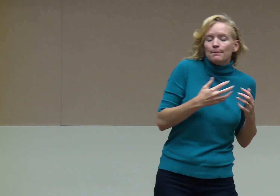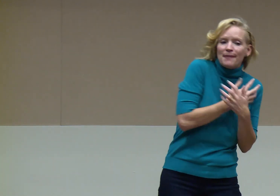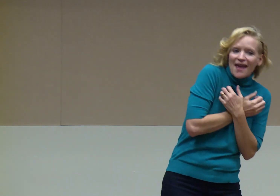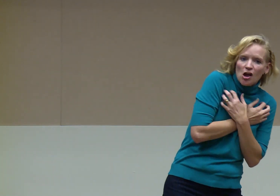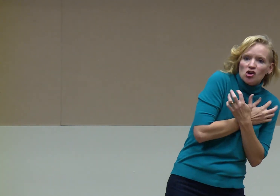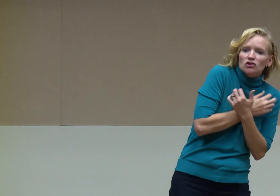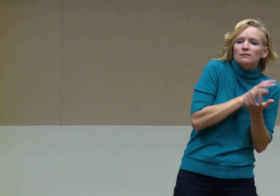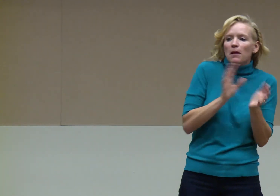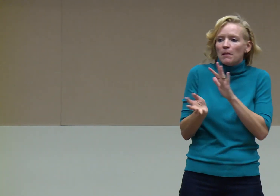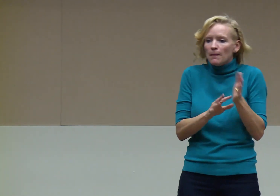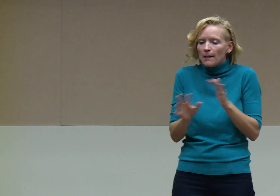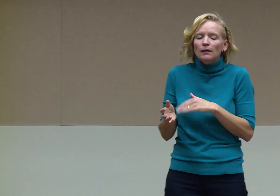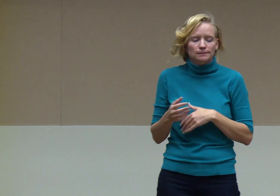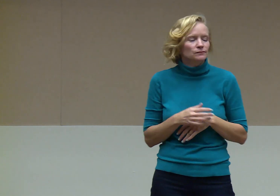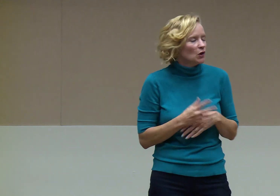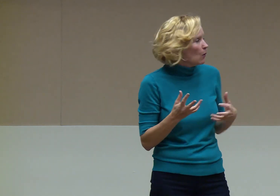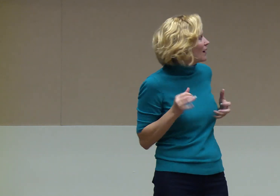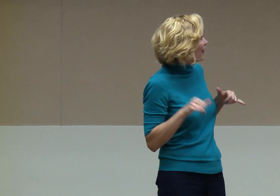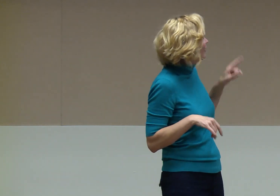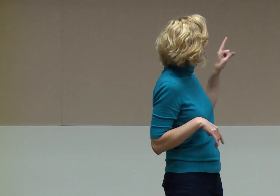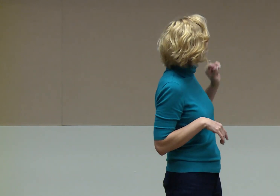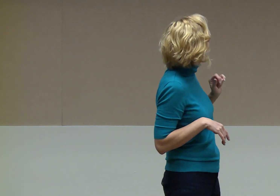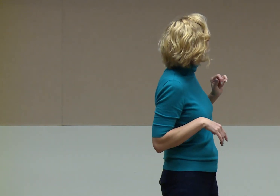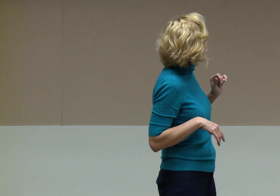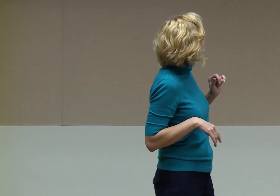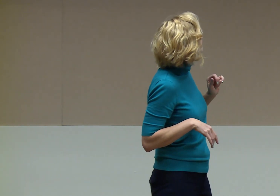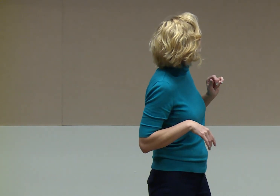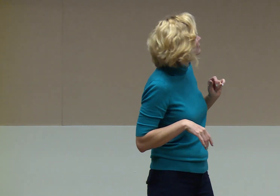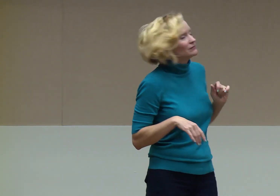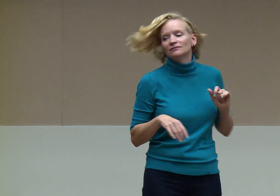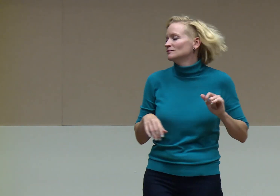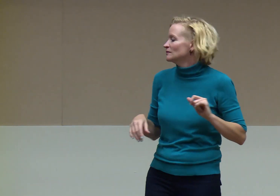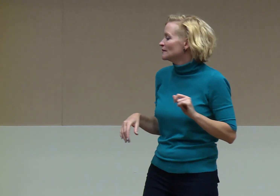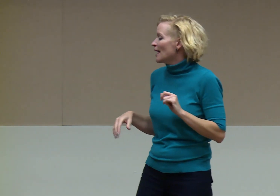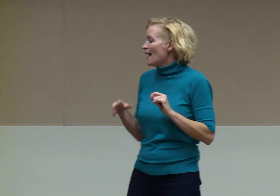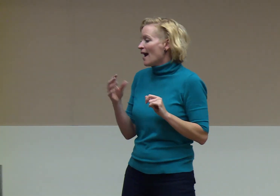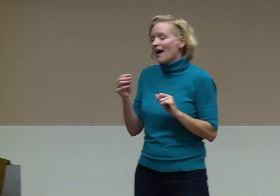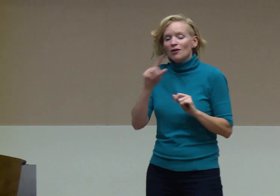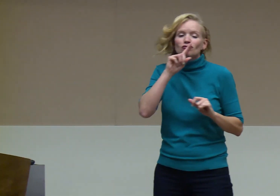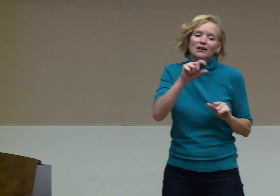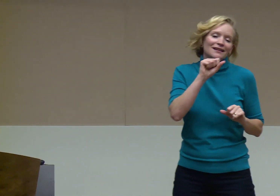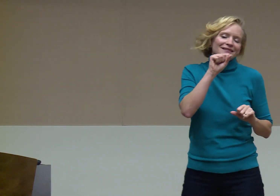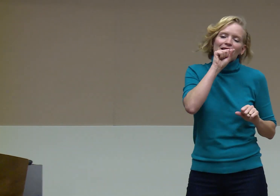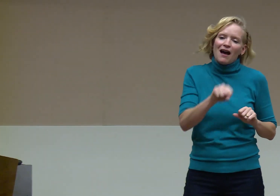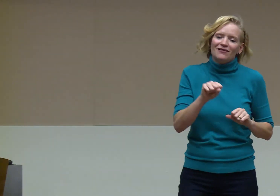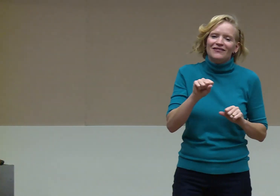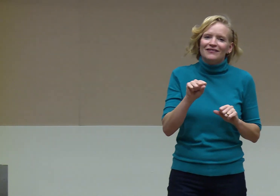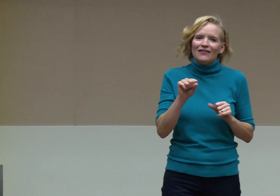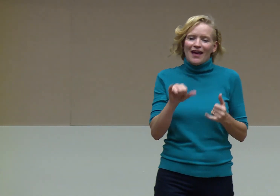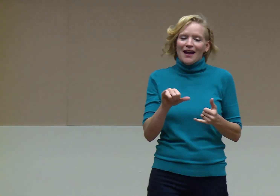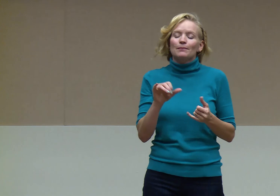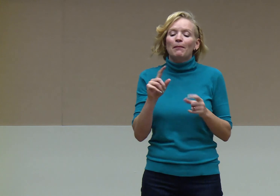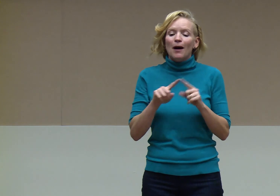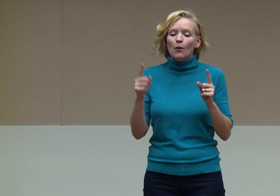the human impact on bears, and all that fun stuff. And I really loved it.